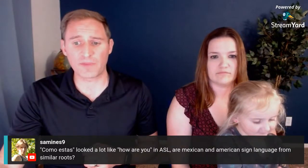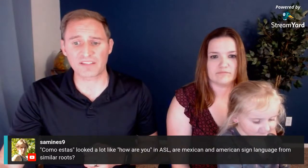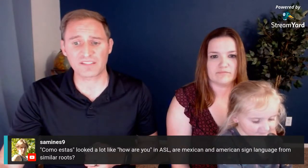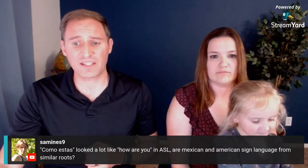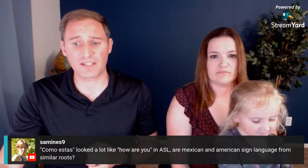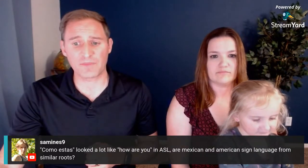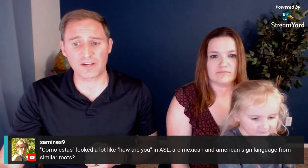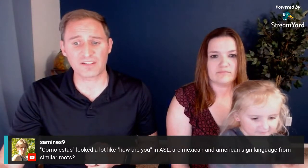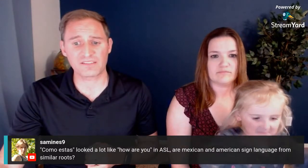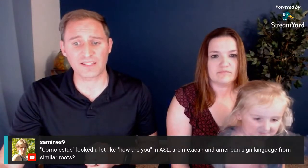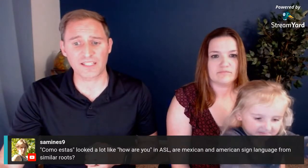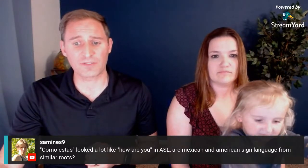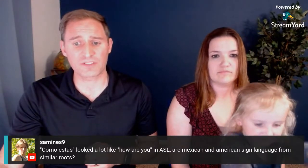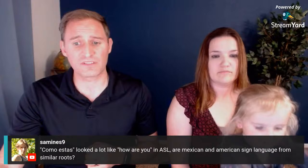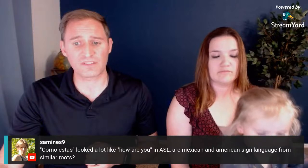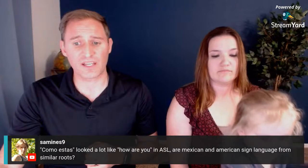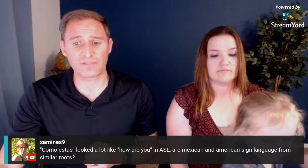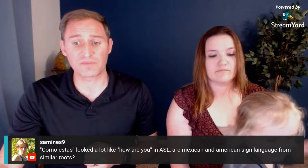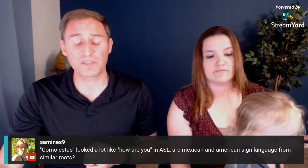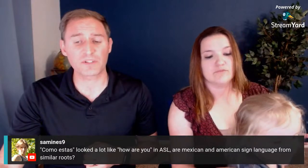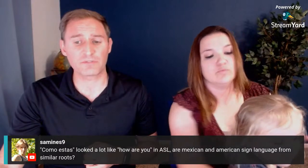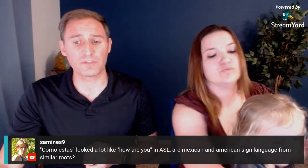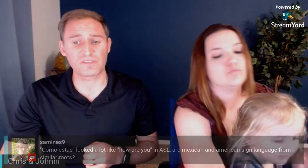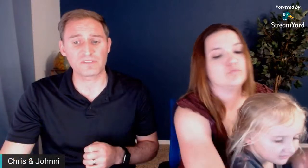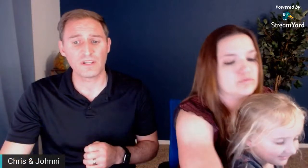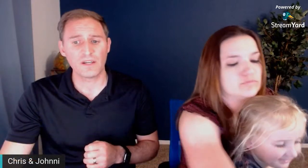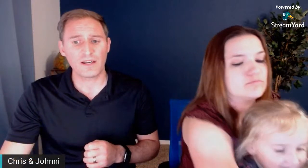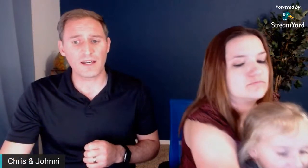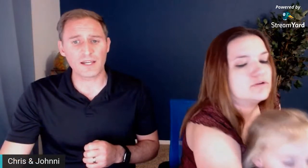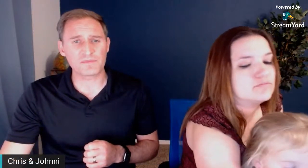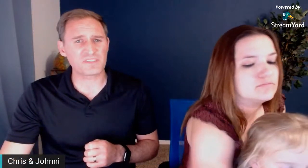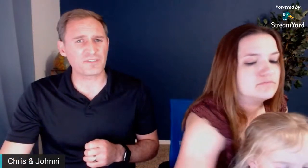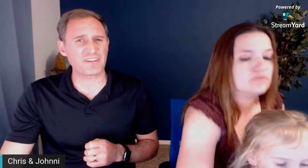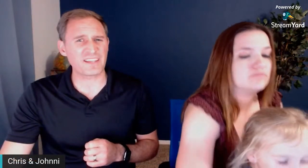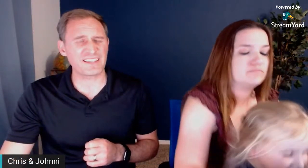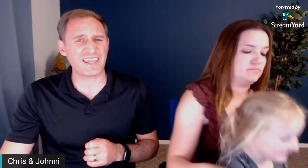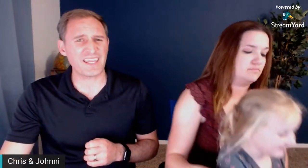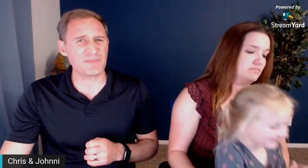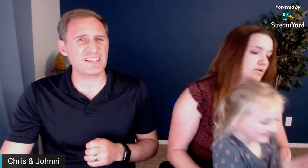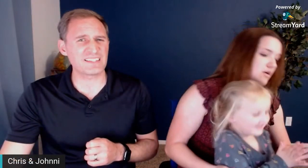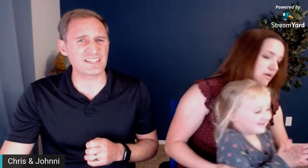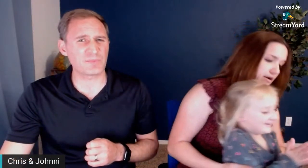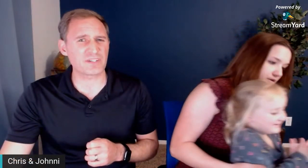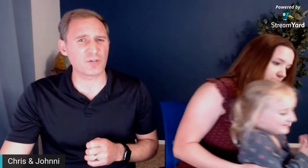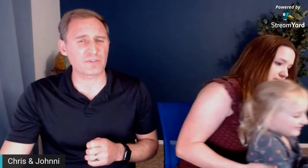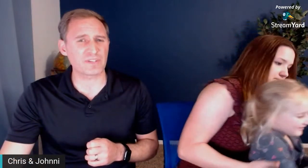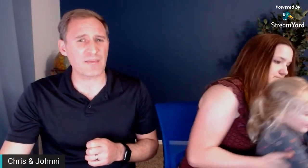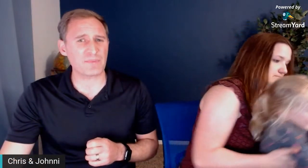mexican and american sign languages from similar routes um so there can be a little bit of overlap